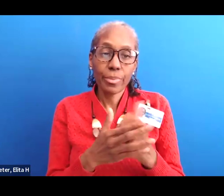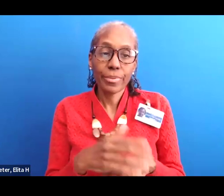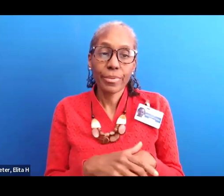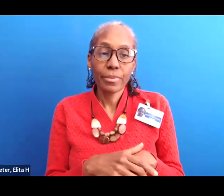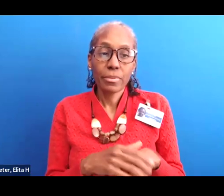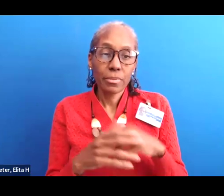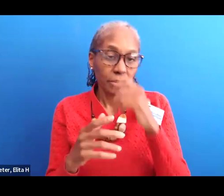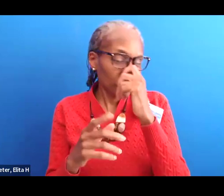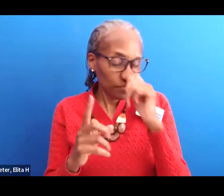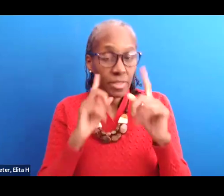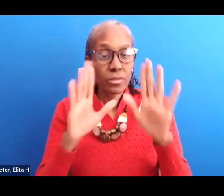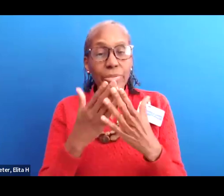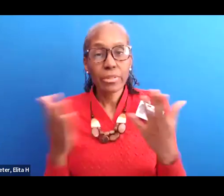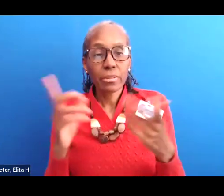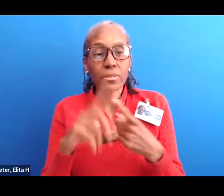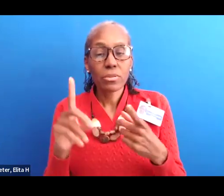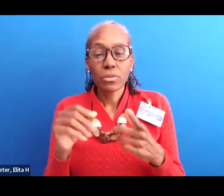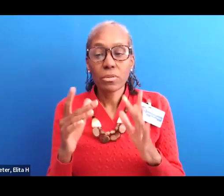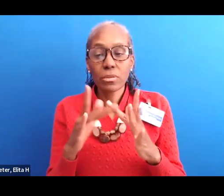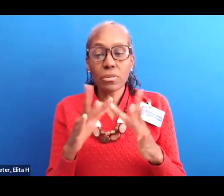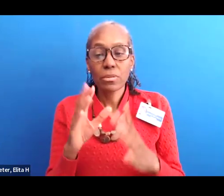A great thing to do would be to contact the Reeve Foundation,